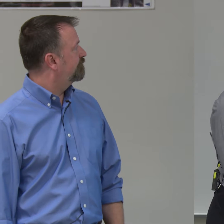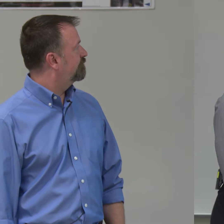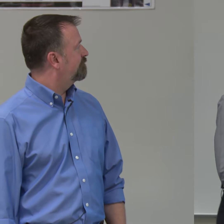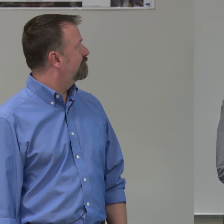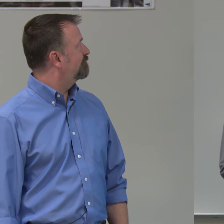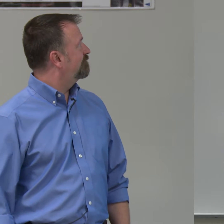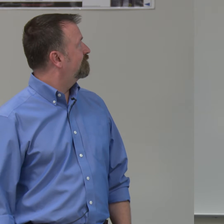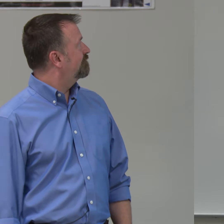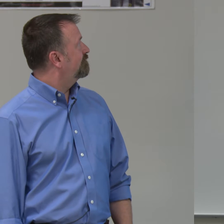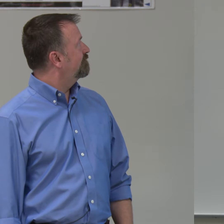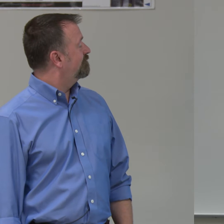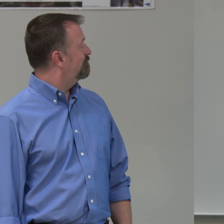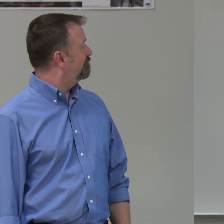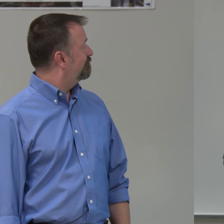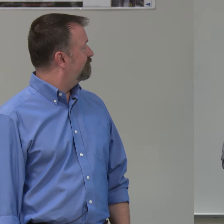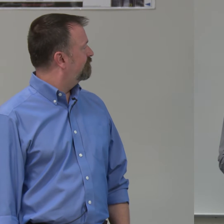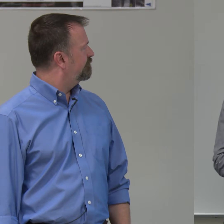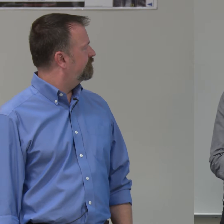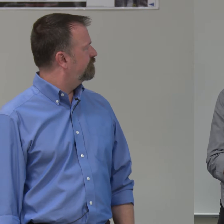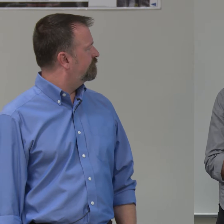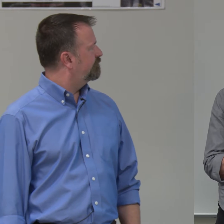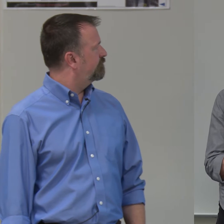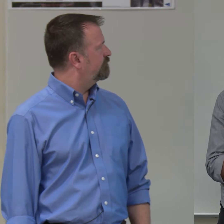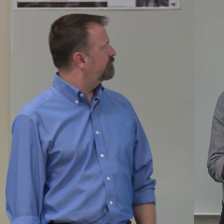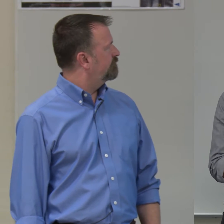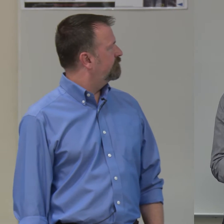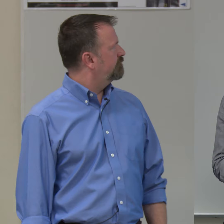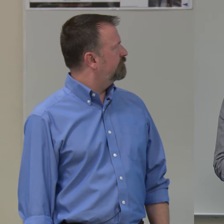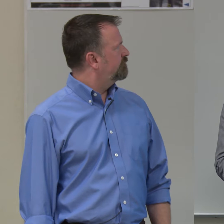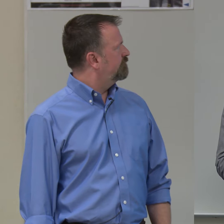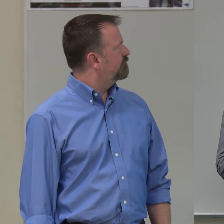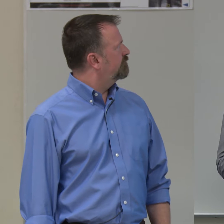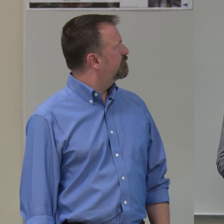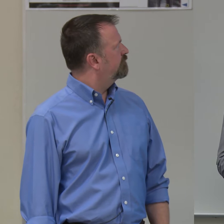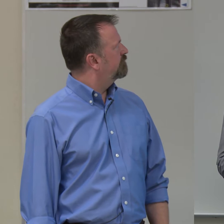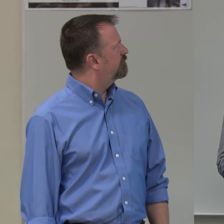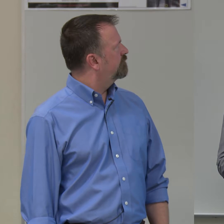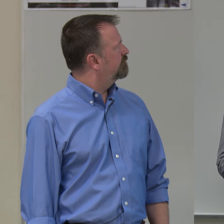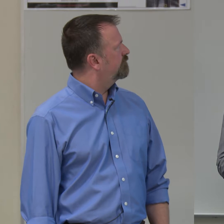So that is important to think about this for several reasons.